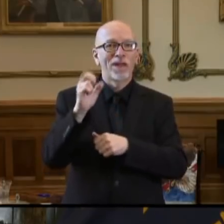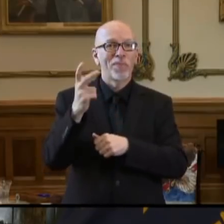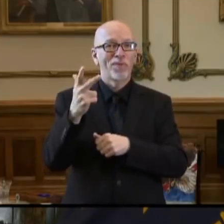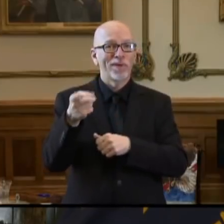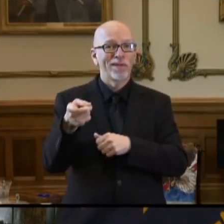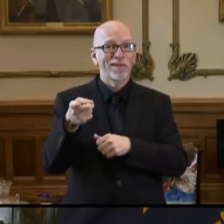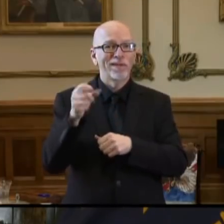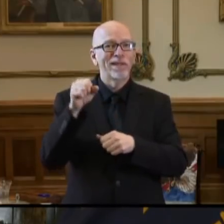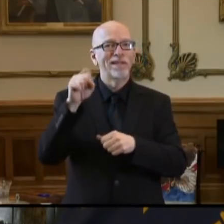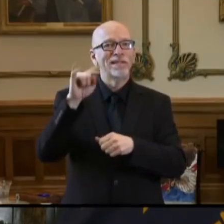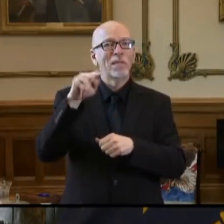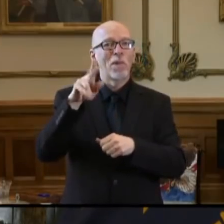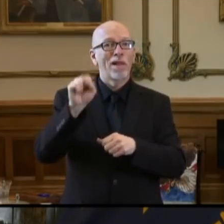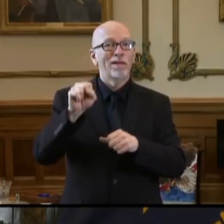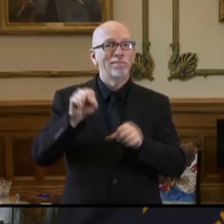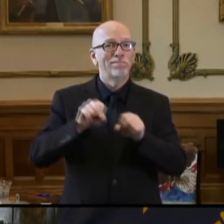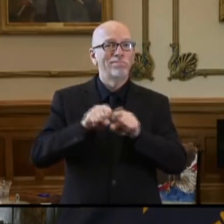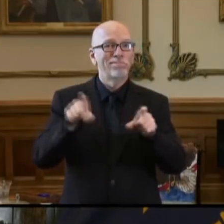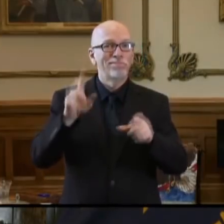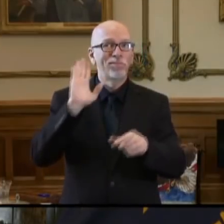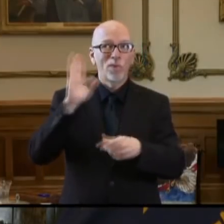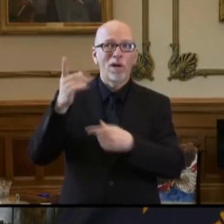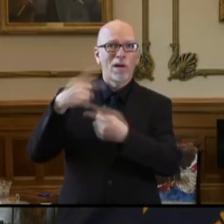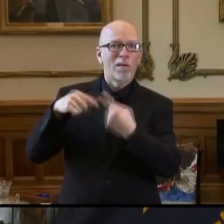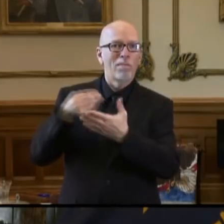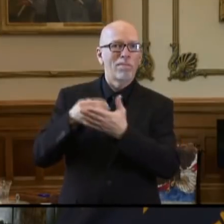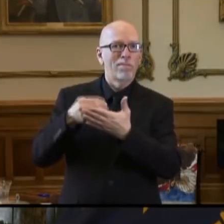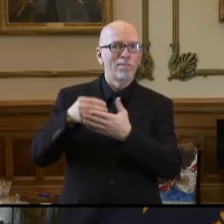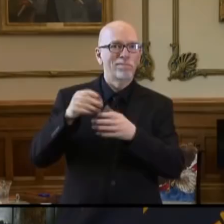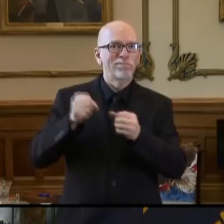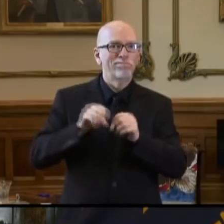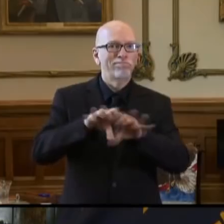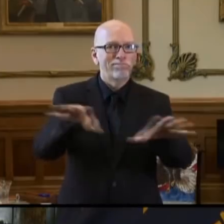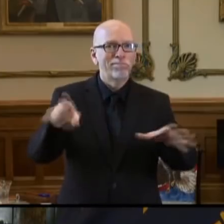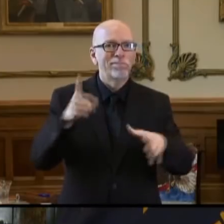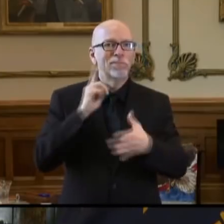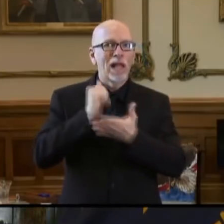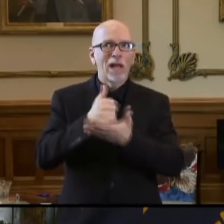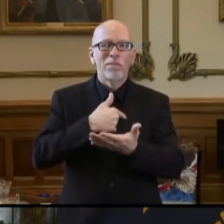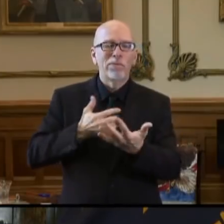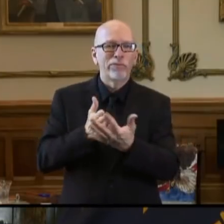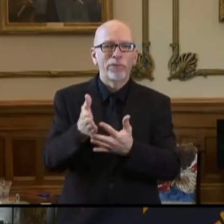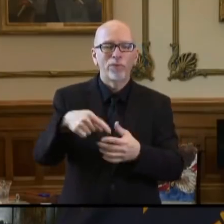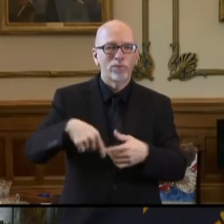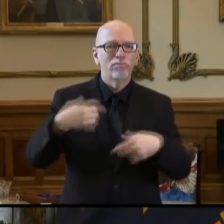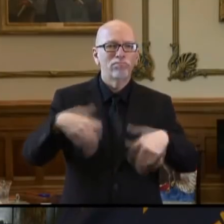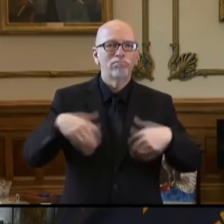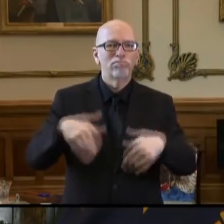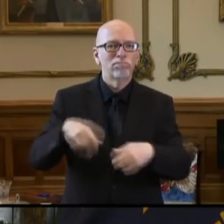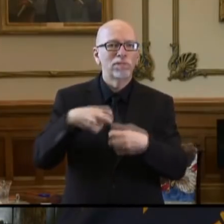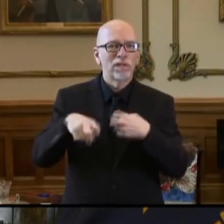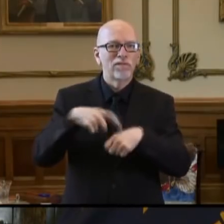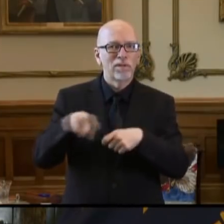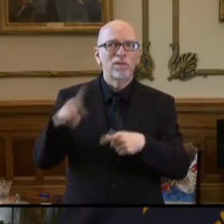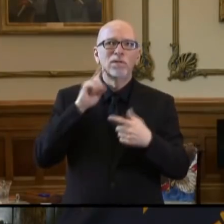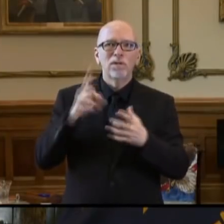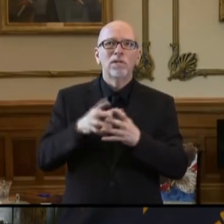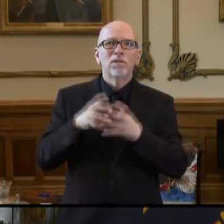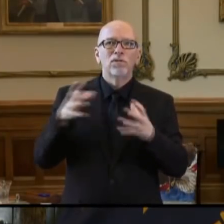FOR HELPING IN RECORD SPEED PASS PHASE 3, THE STIMULUS THAT IS COMING OUR WAY TO HELP US